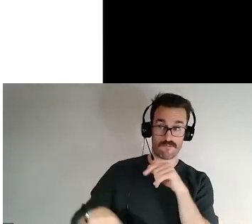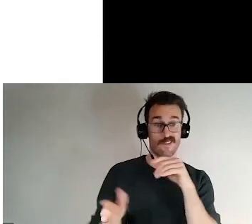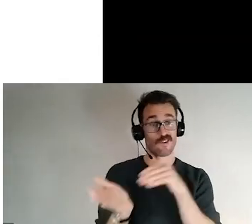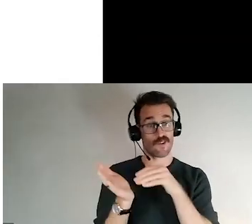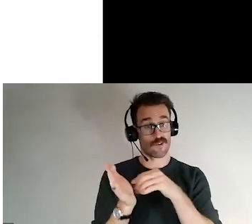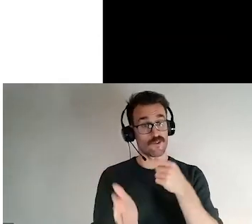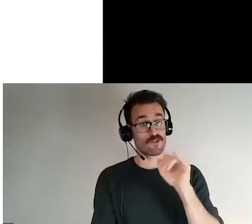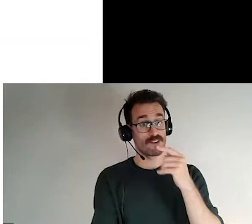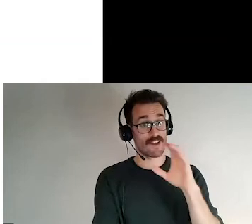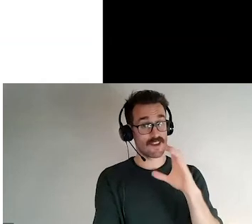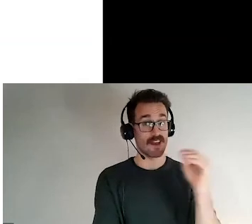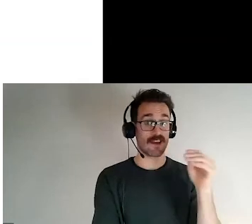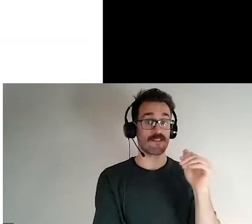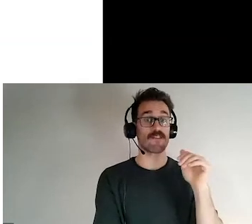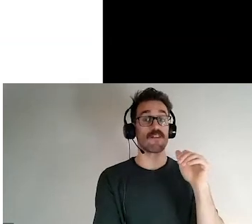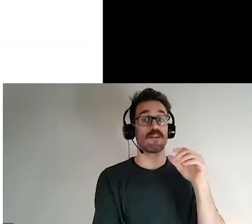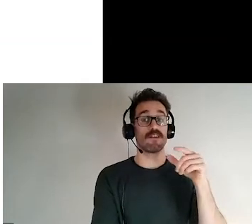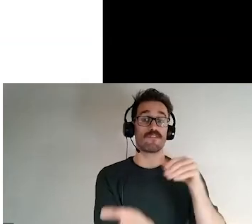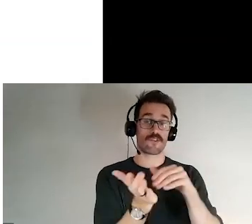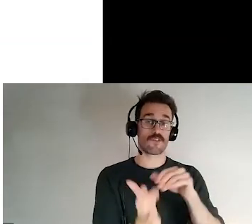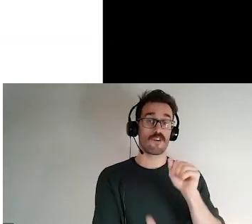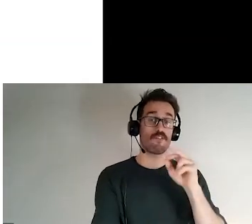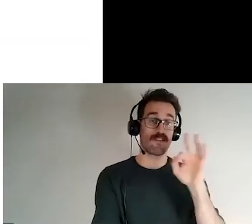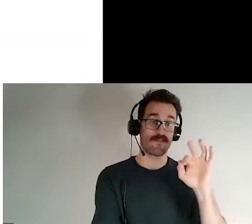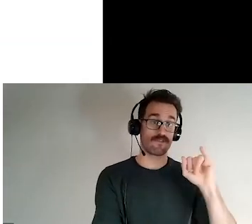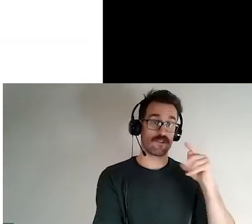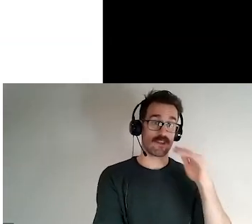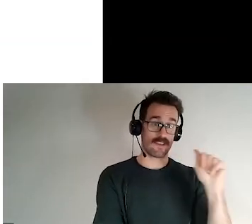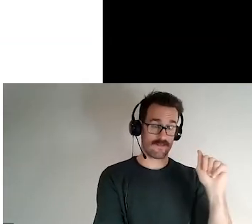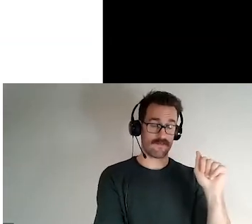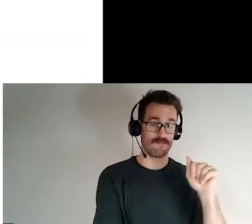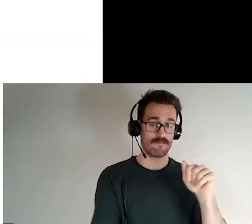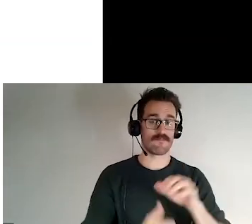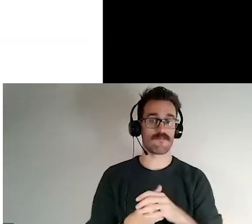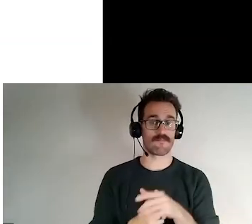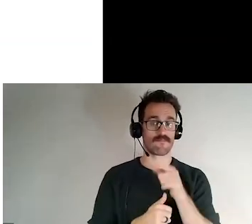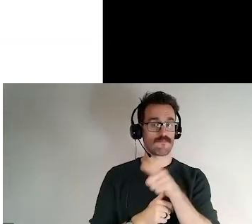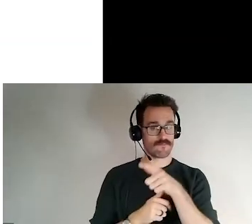Arif Jetha. These resources were also informed by the experiences of many people living with